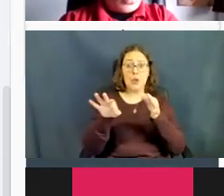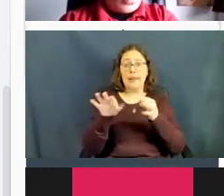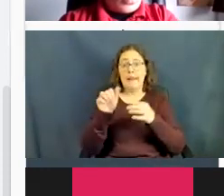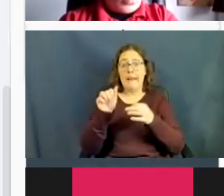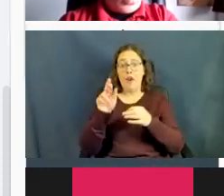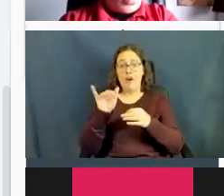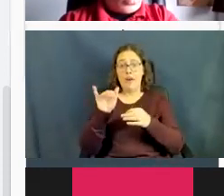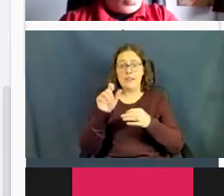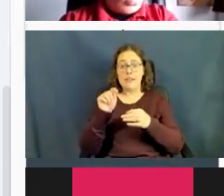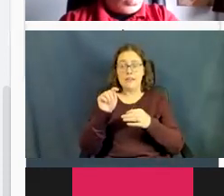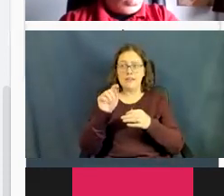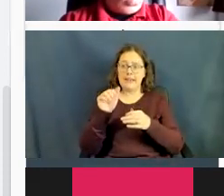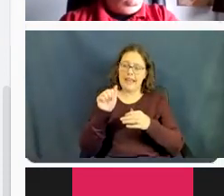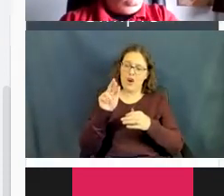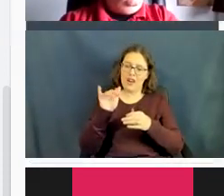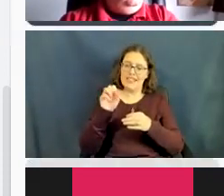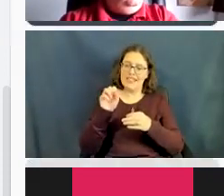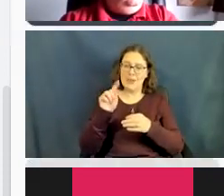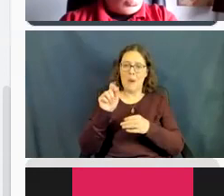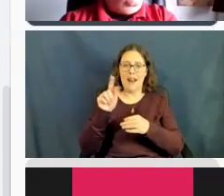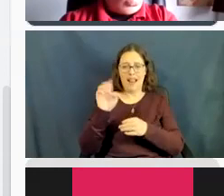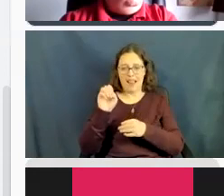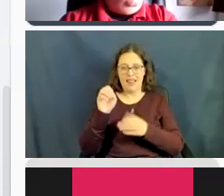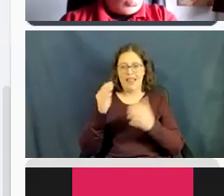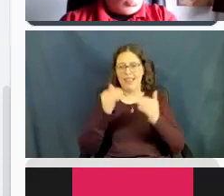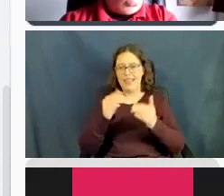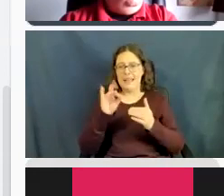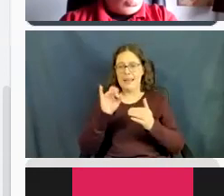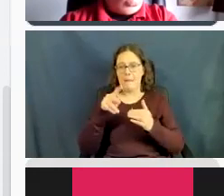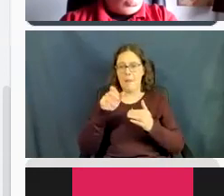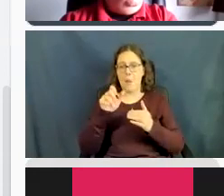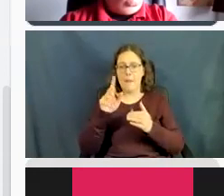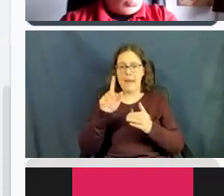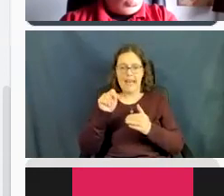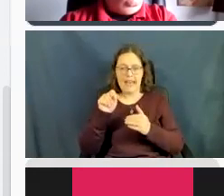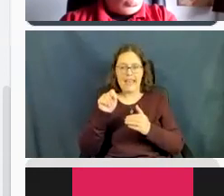It will just say about me in the upper corner and have the White House in the lower corner.